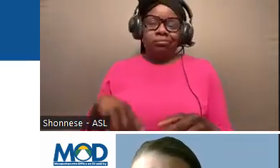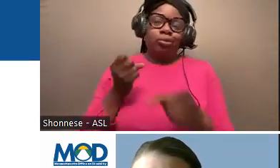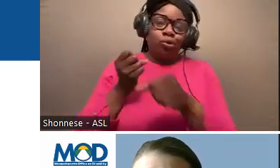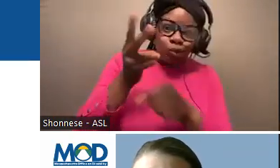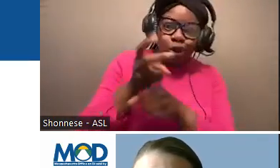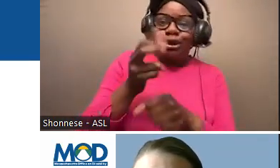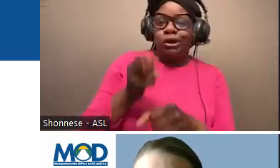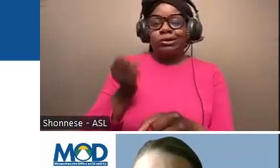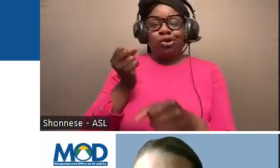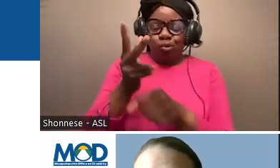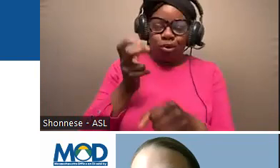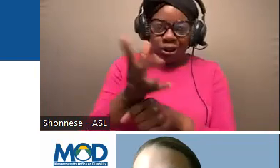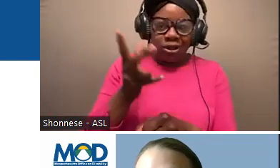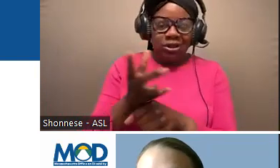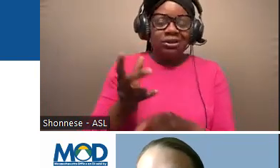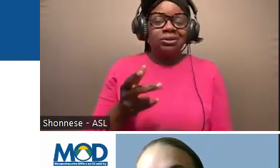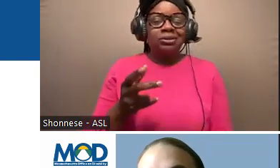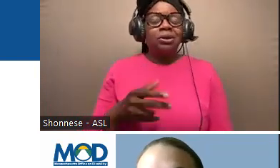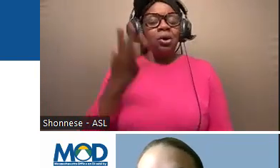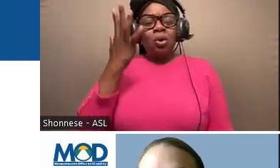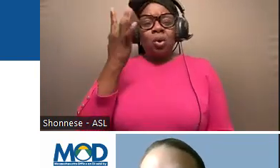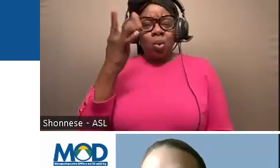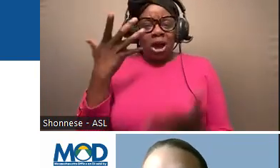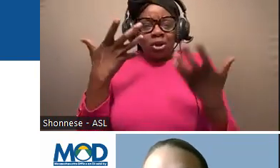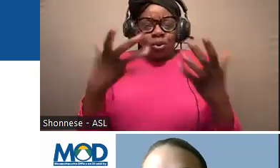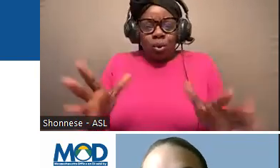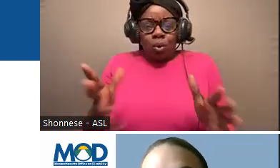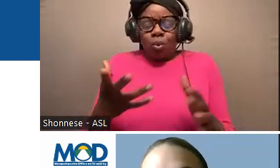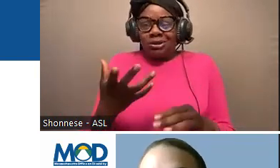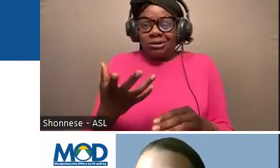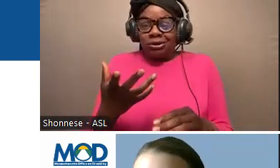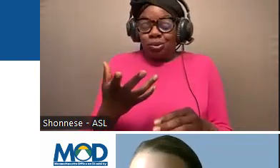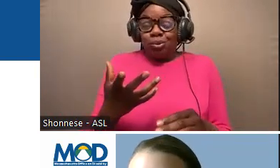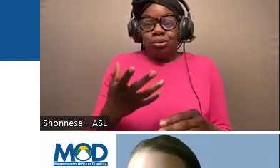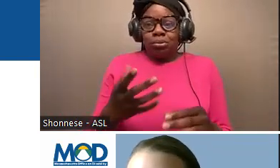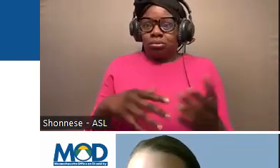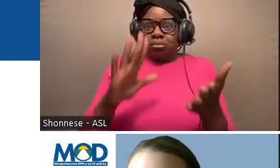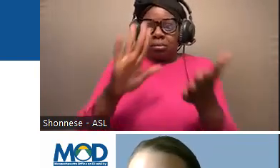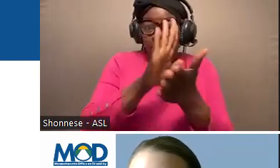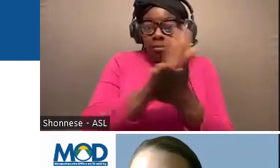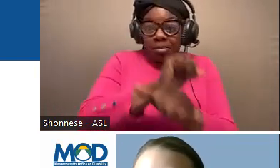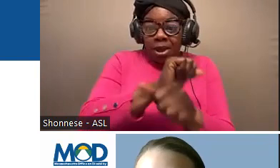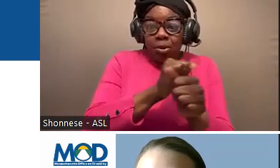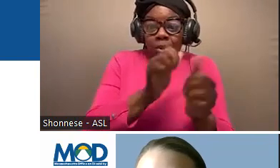so you're not sort of increasing the amount of paperwork you're having the employee do.